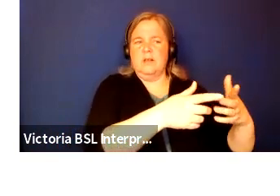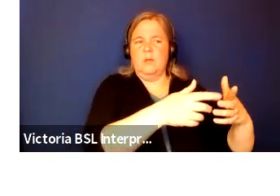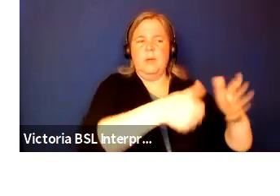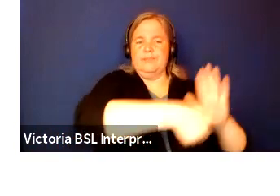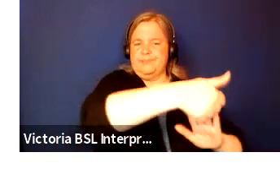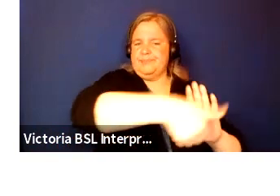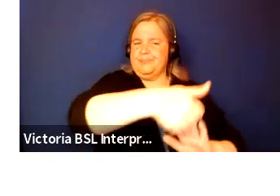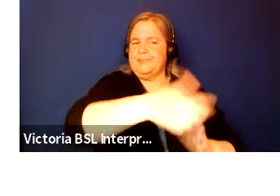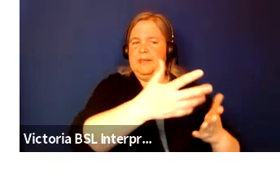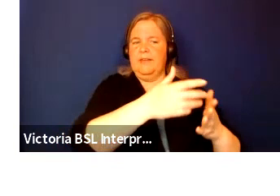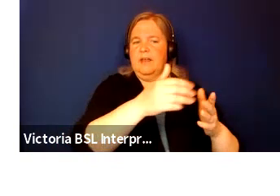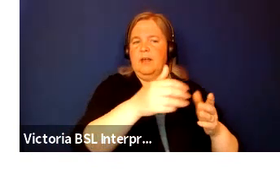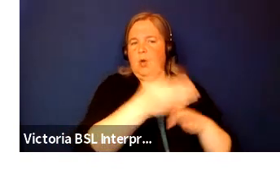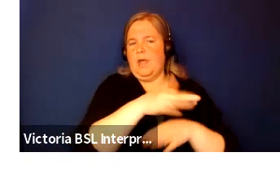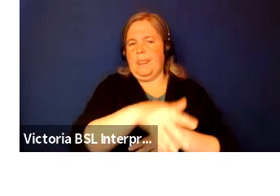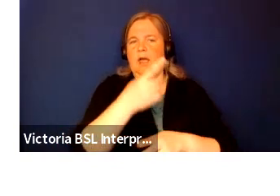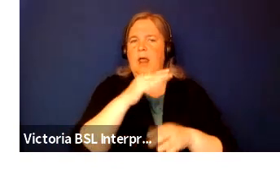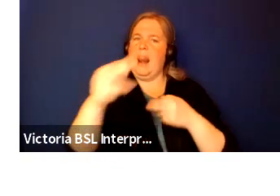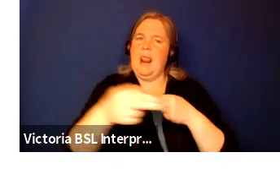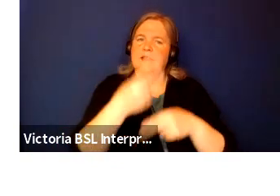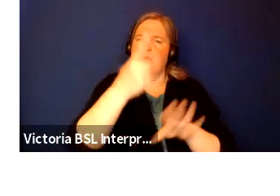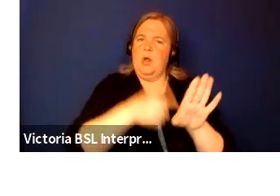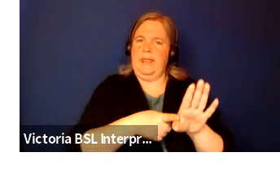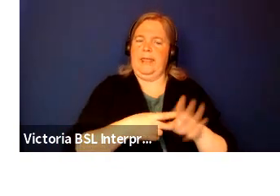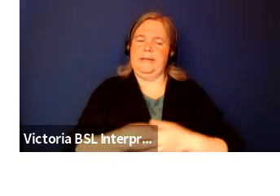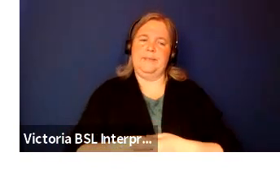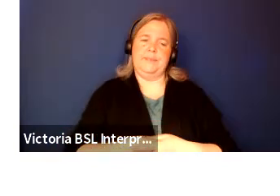one year.